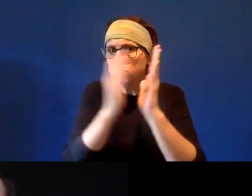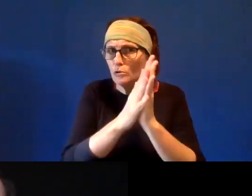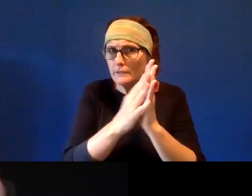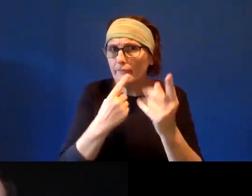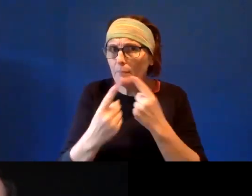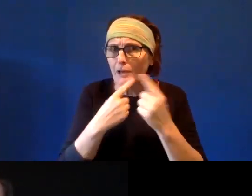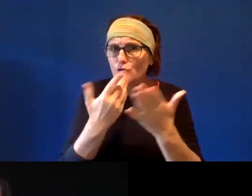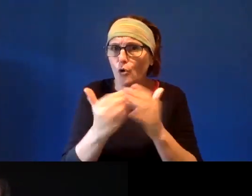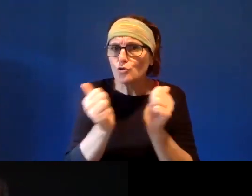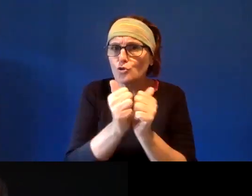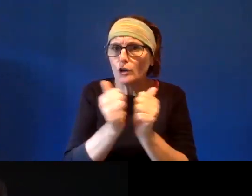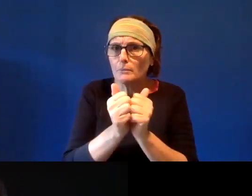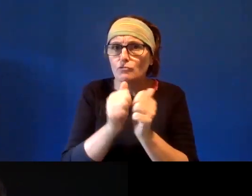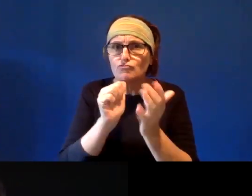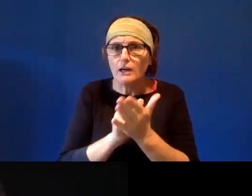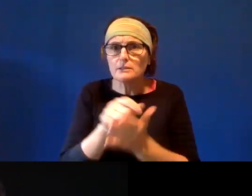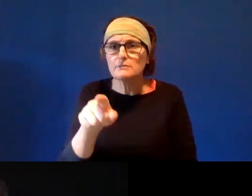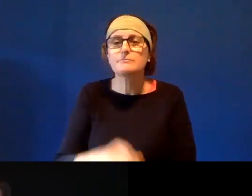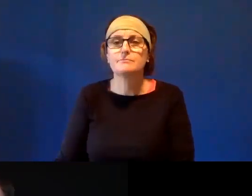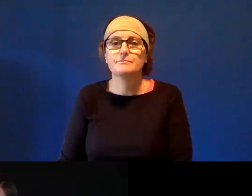I think you can find it in the files section, as well, hey?